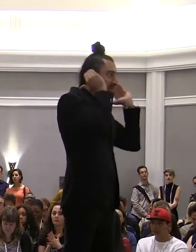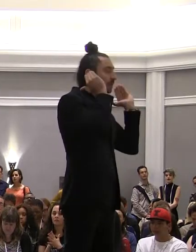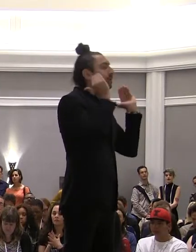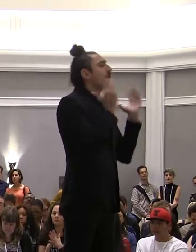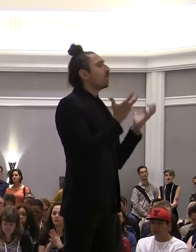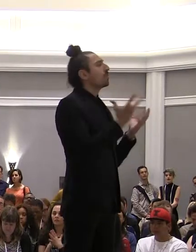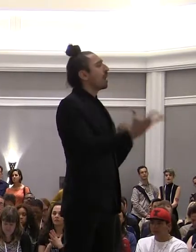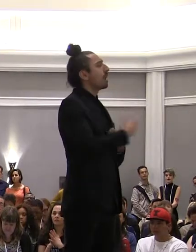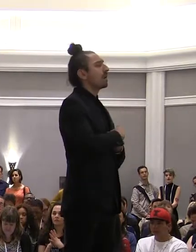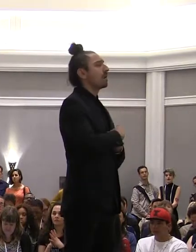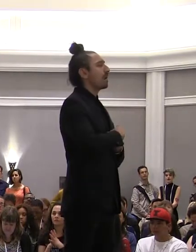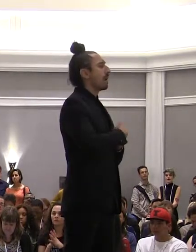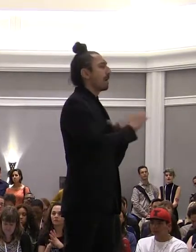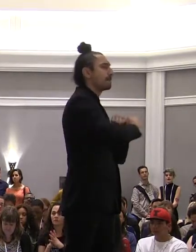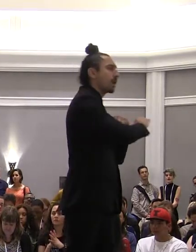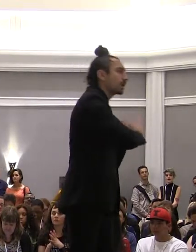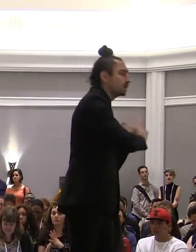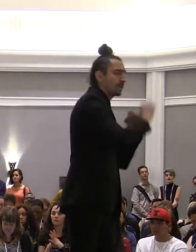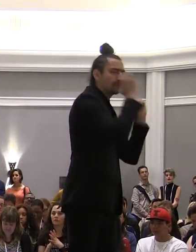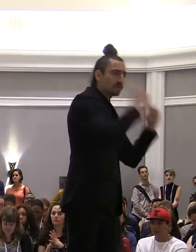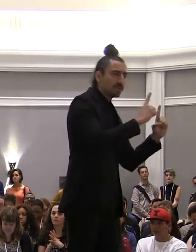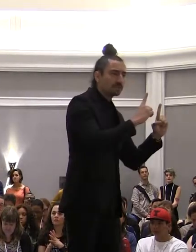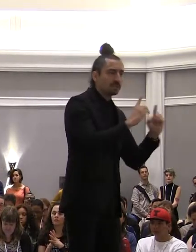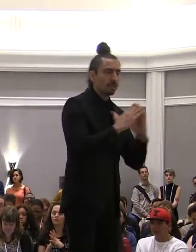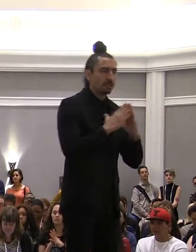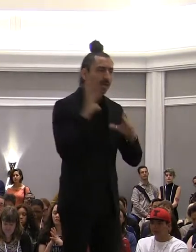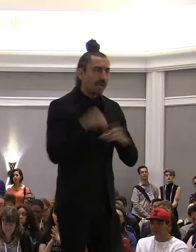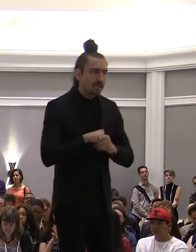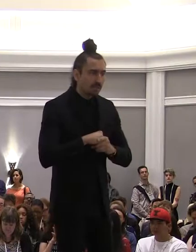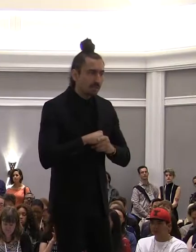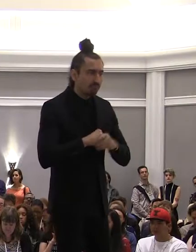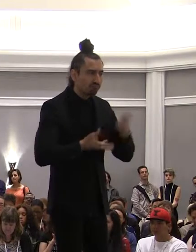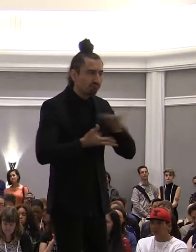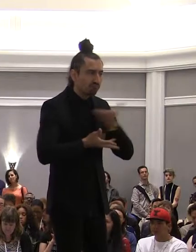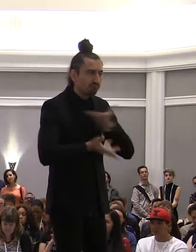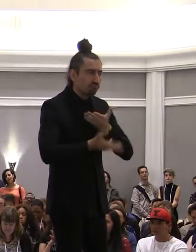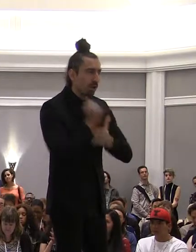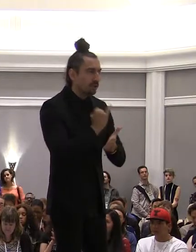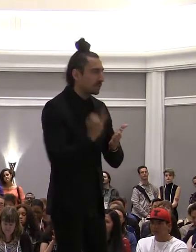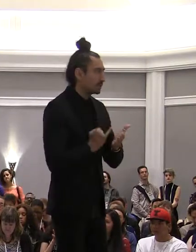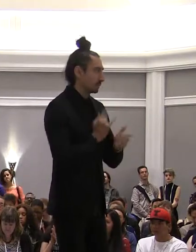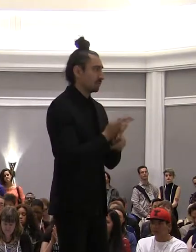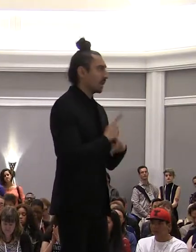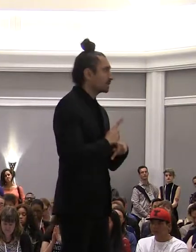so marketing, education, community engagement, artistic and production, all are welcomed.